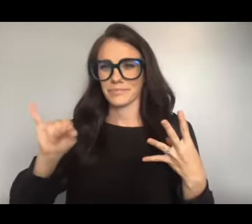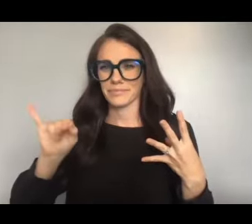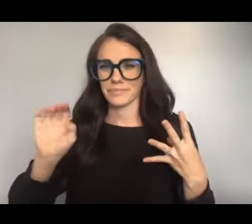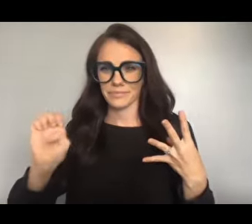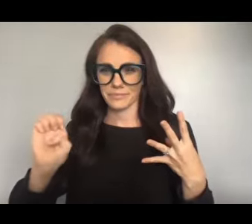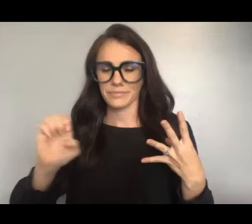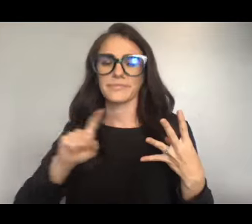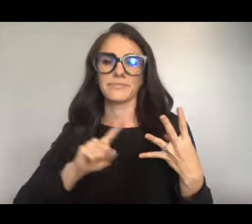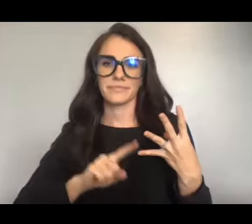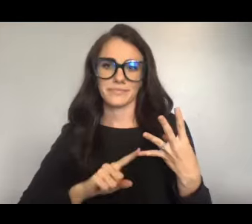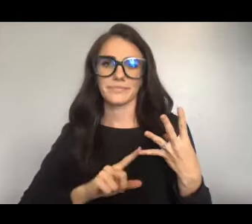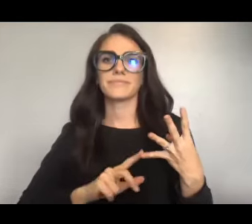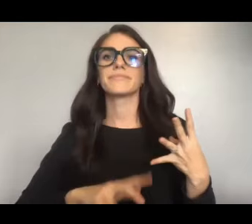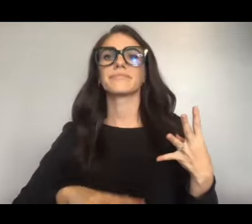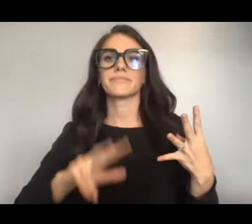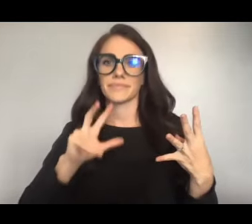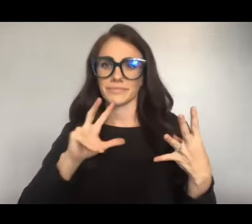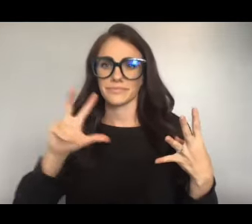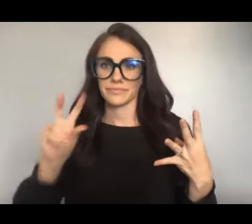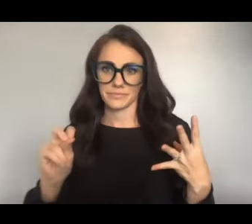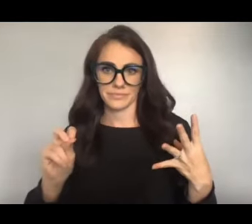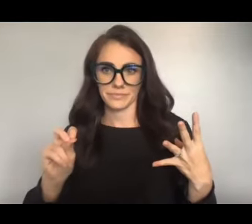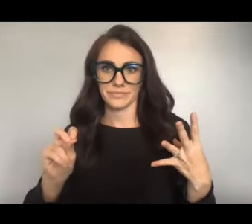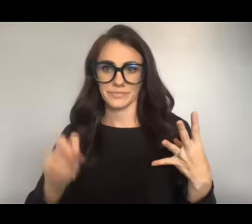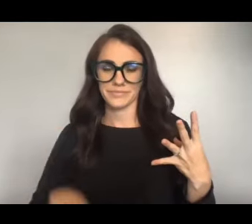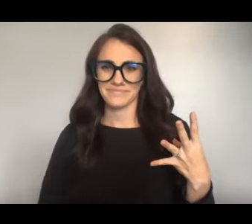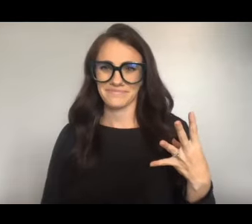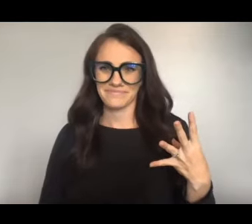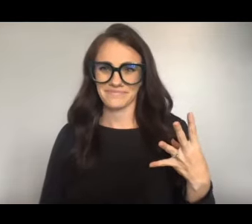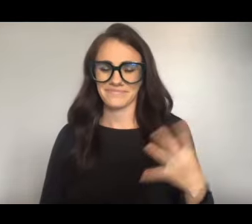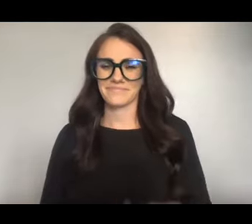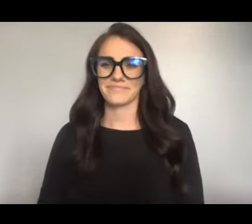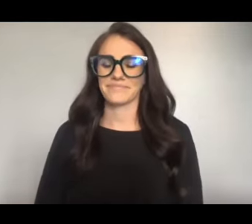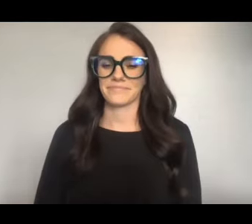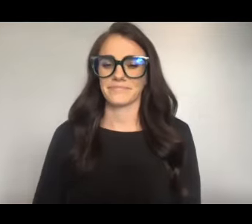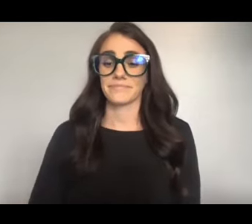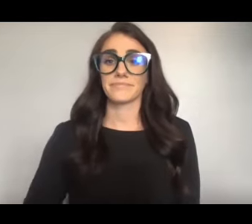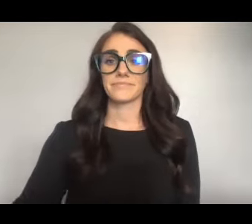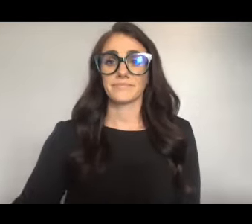is Bonnie and she's 30.